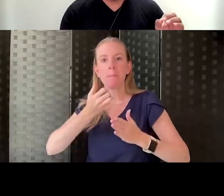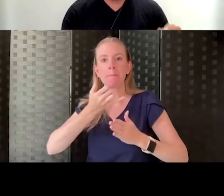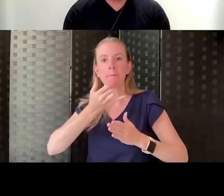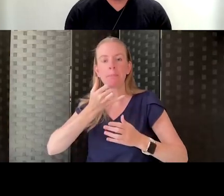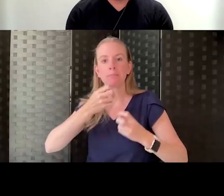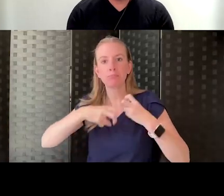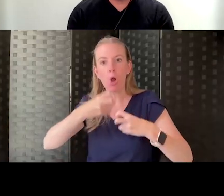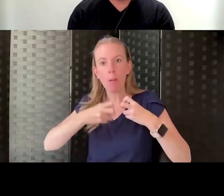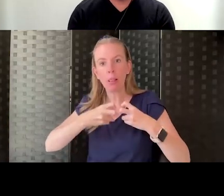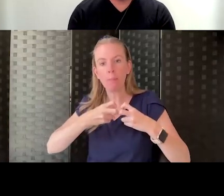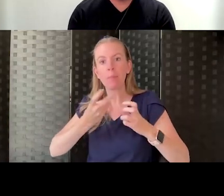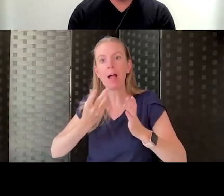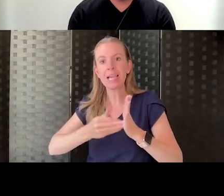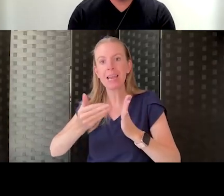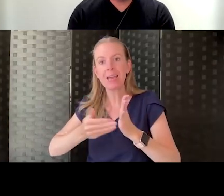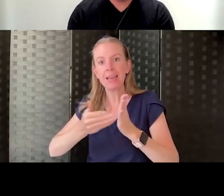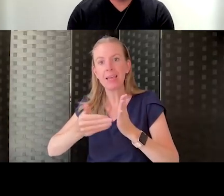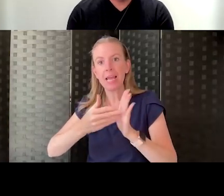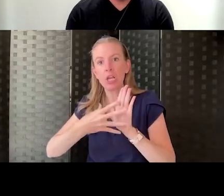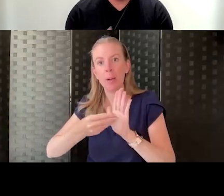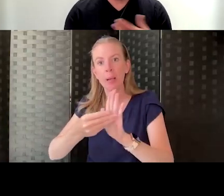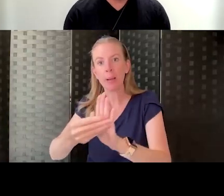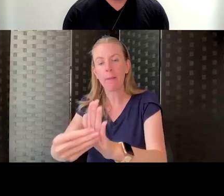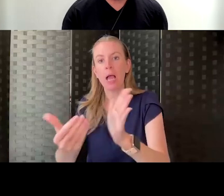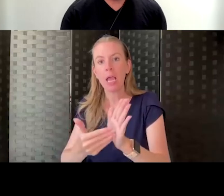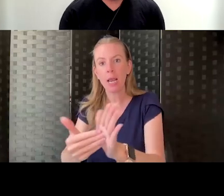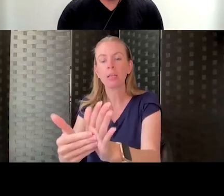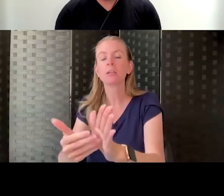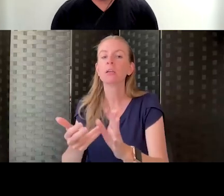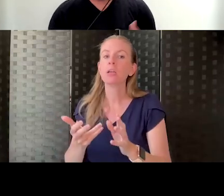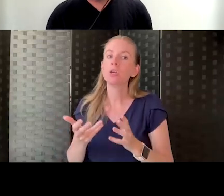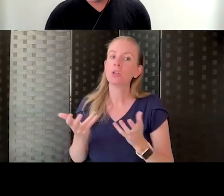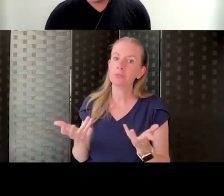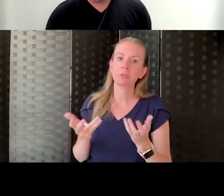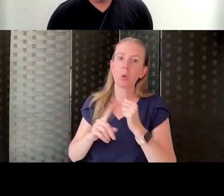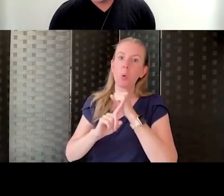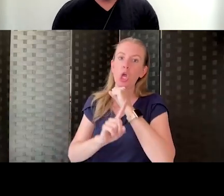replicate them over and over and over again. Basically what you end up with his garbage in,